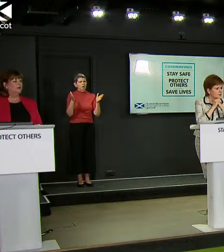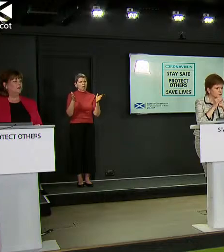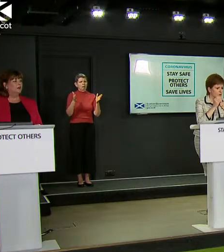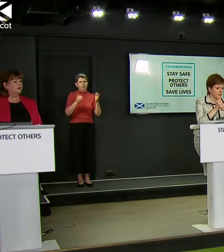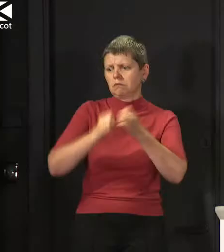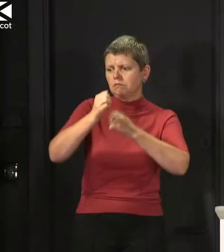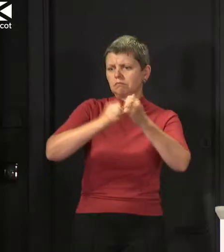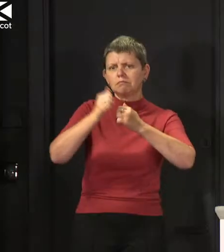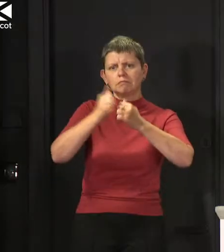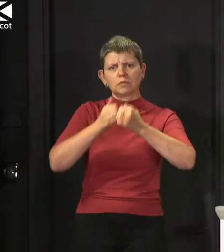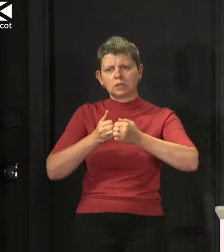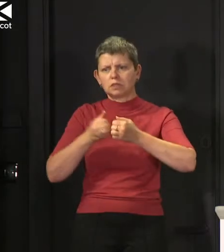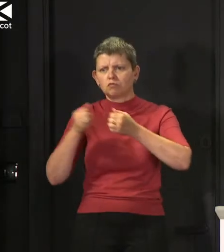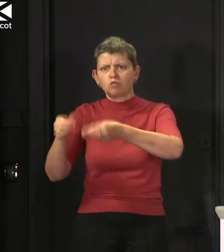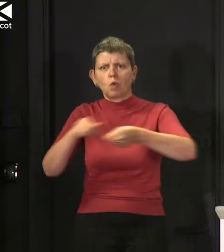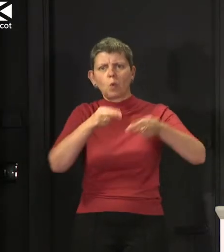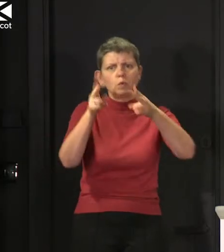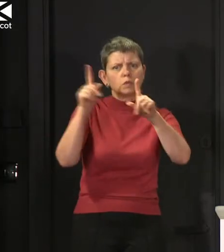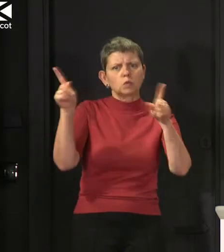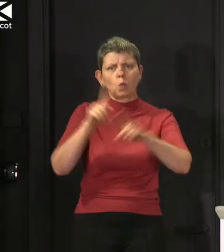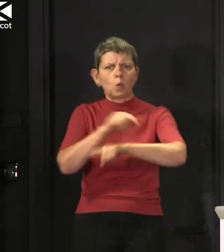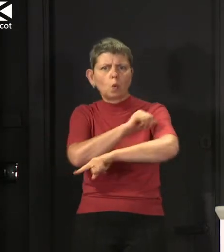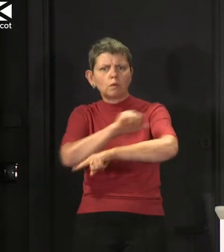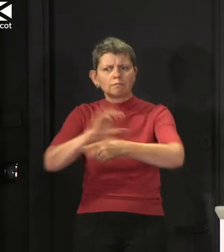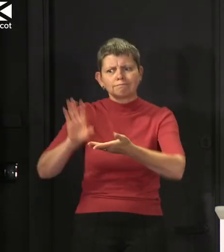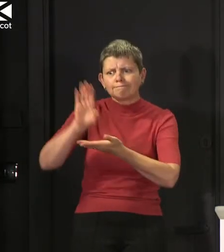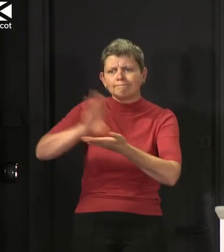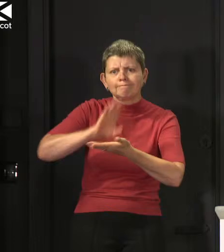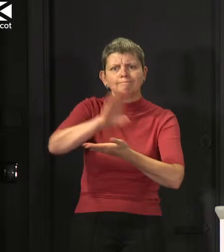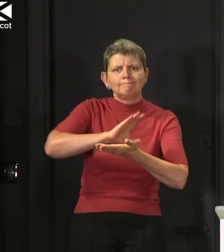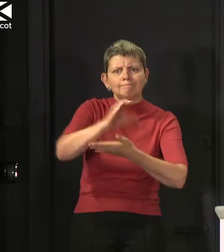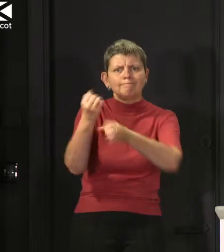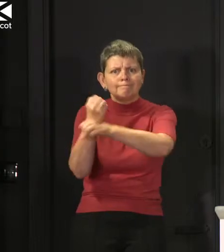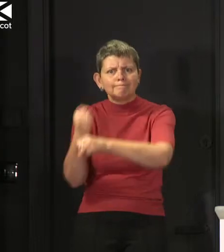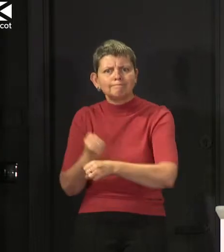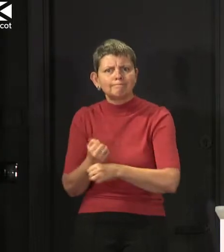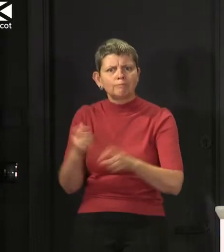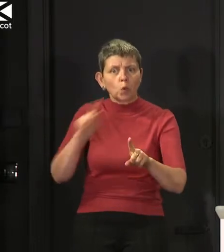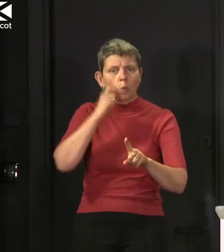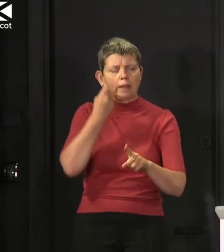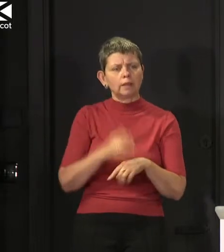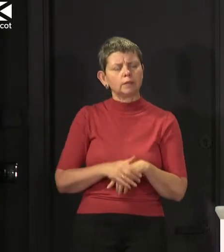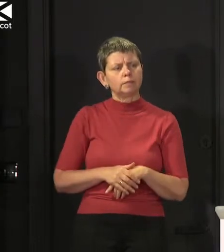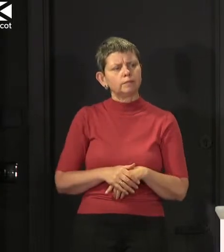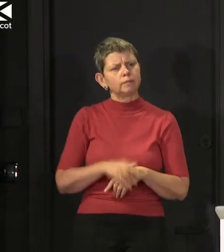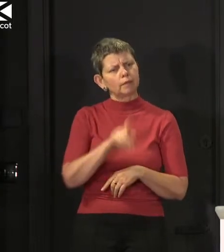So, on your first question, I think you were on the call when Benny Higgins was here. The